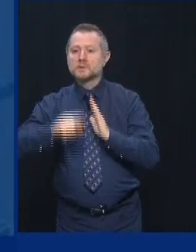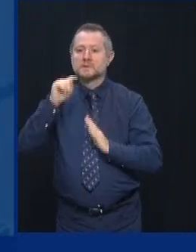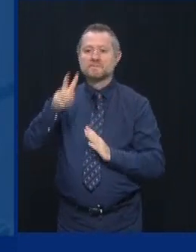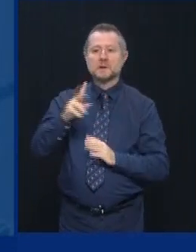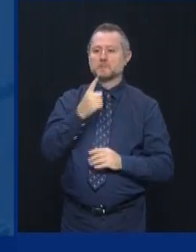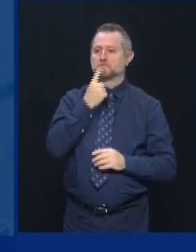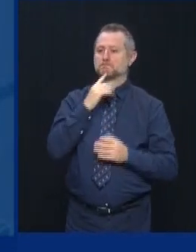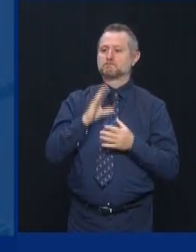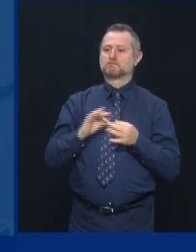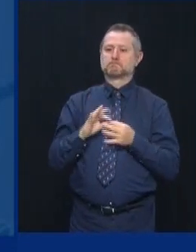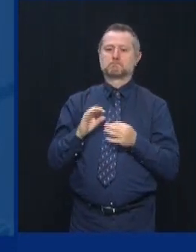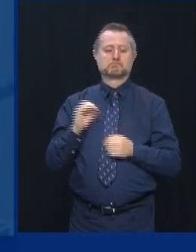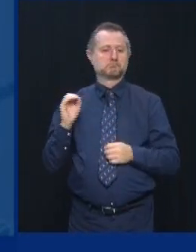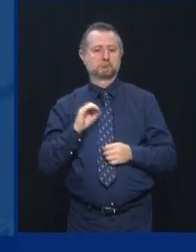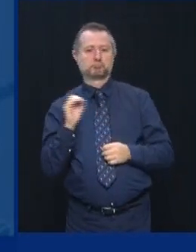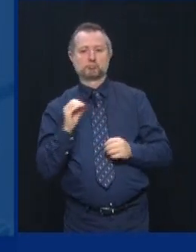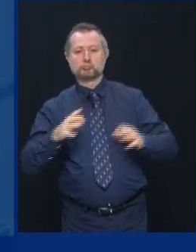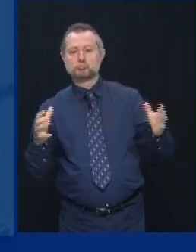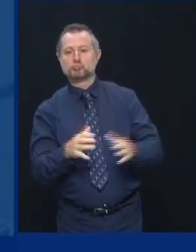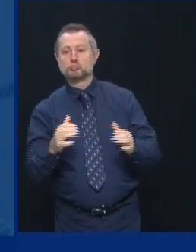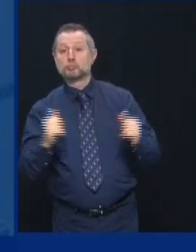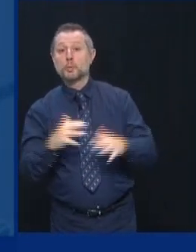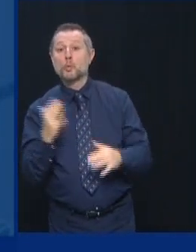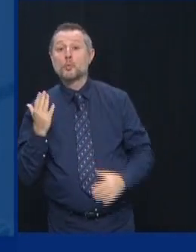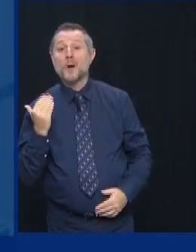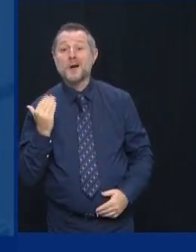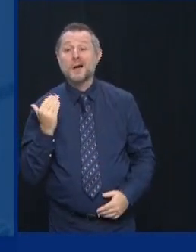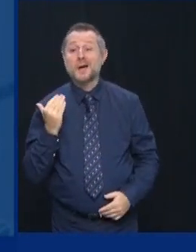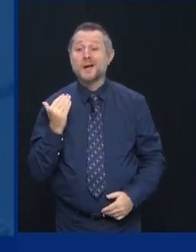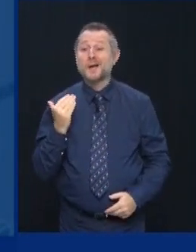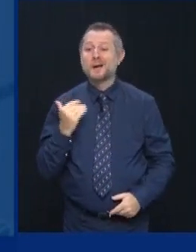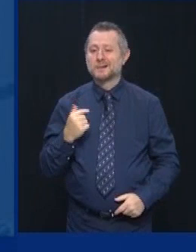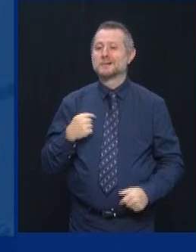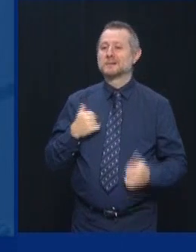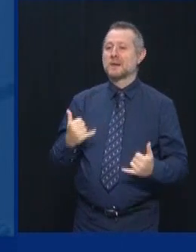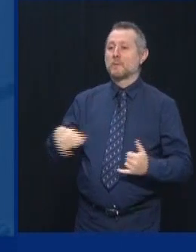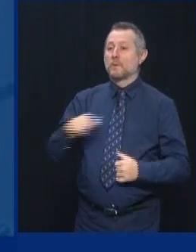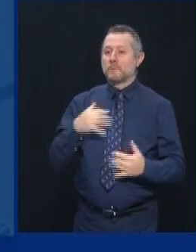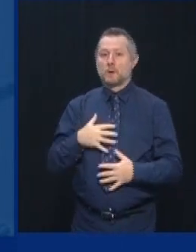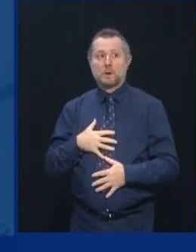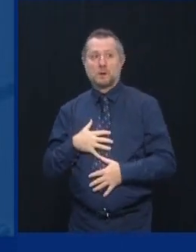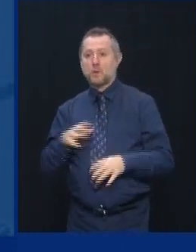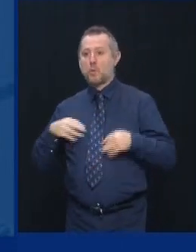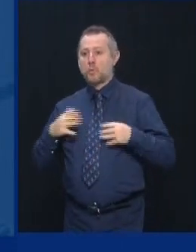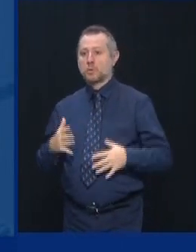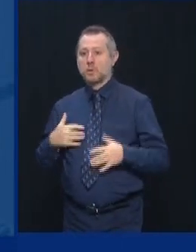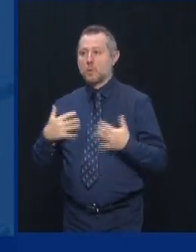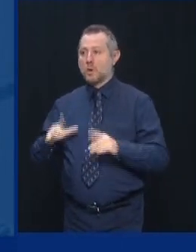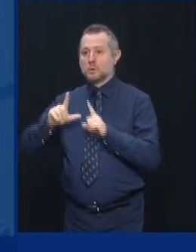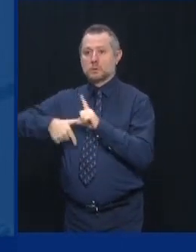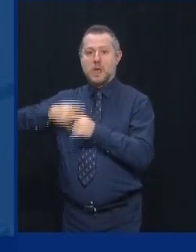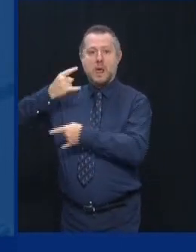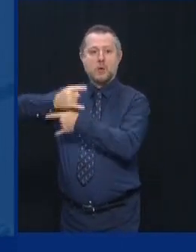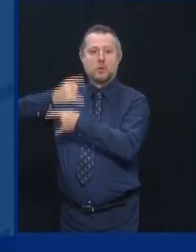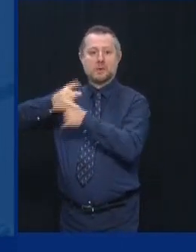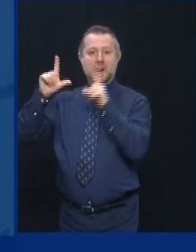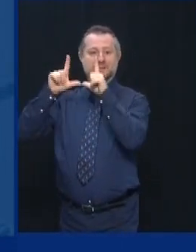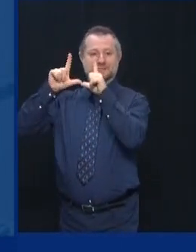WHEN WAS THE LAST TIME ANY OF YOU WROTE A STORY ABOUT BARS AND RESTAURANTS AND GATHERINGS IN FRONT OF BARS AND RESTAURANTS?